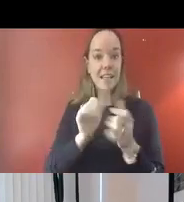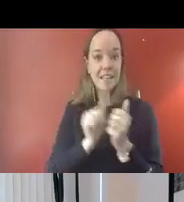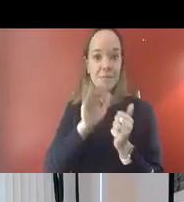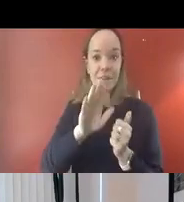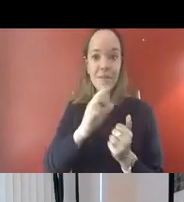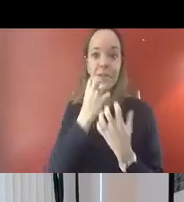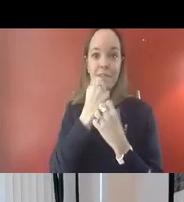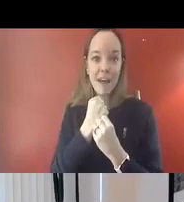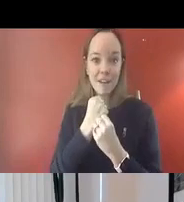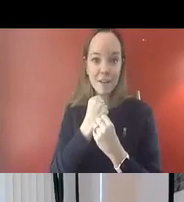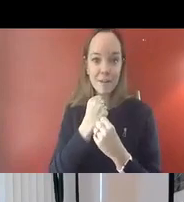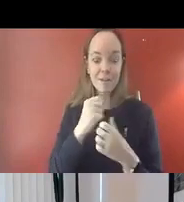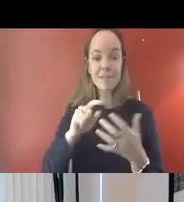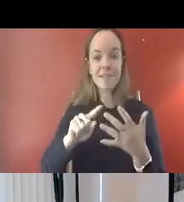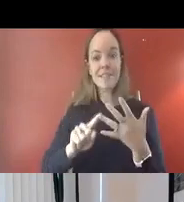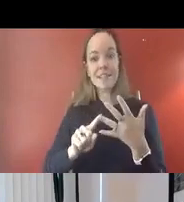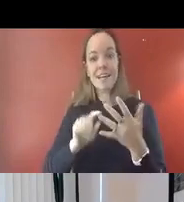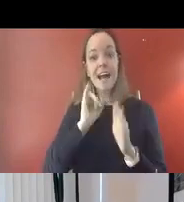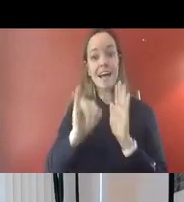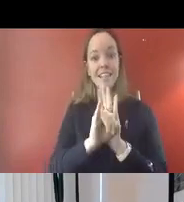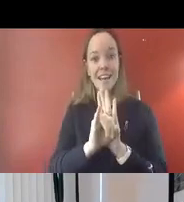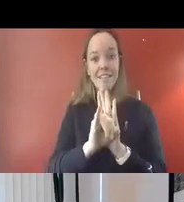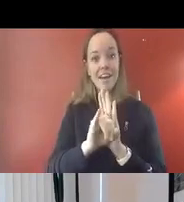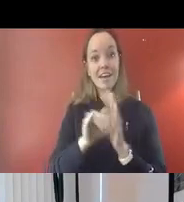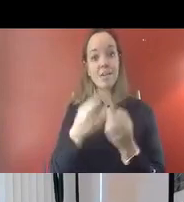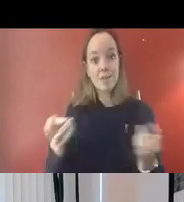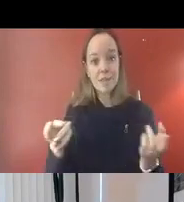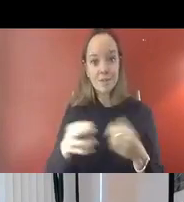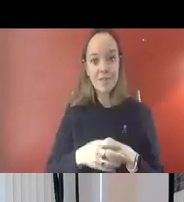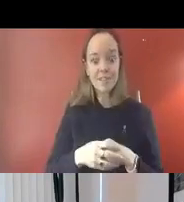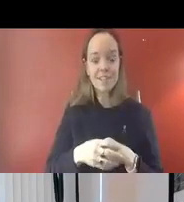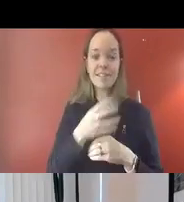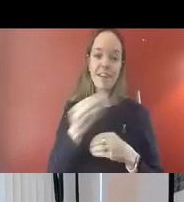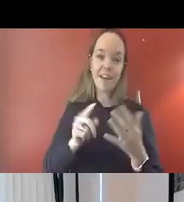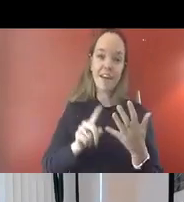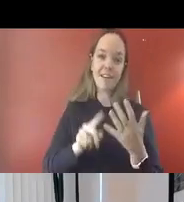And of course, as we're all familiar with, with your values. Identifying resources. at this point, disinfect and keep your And of course, as we're all familiar with,